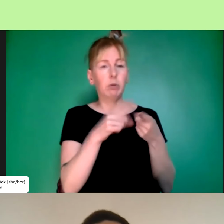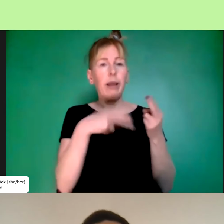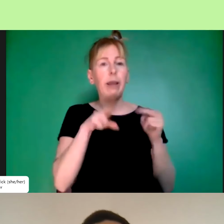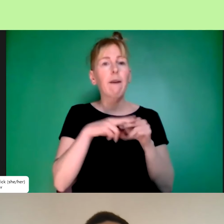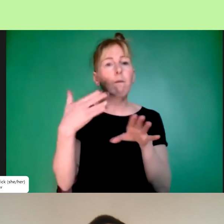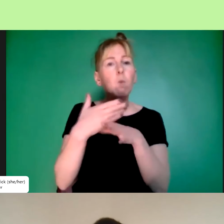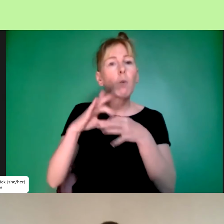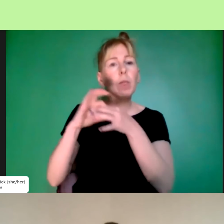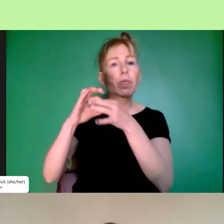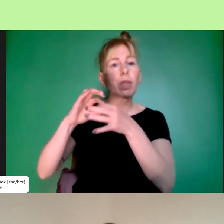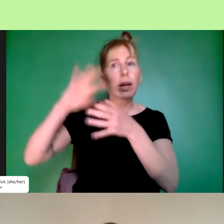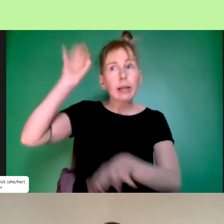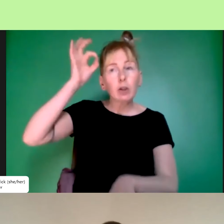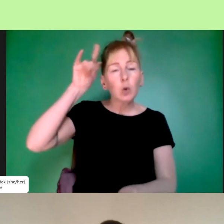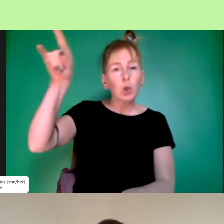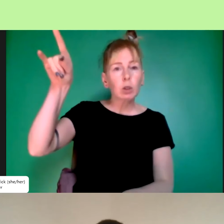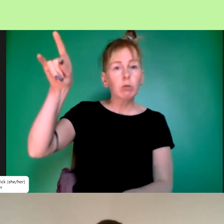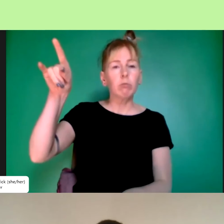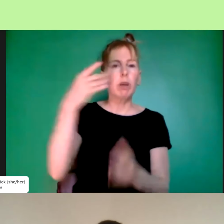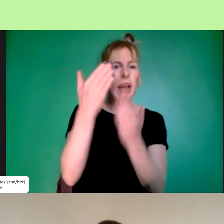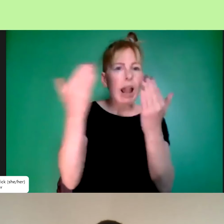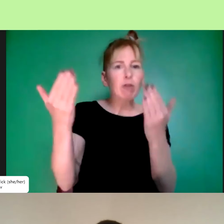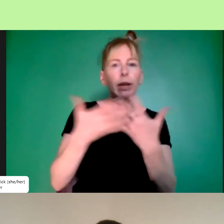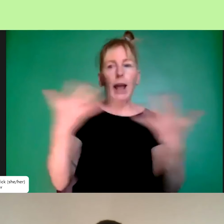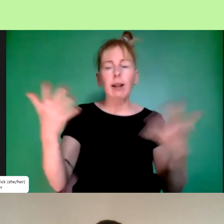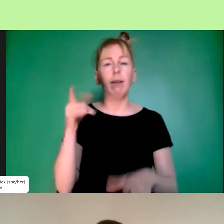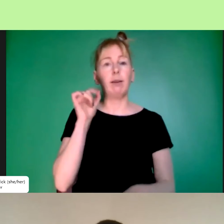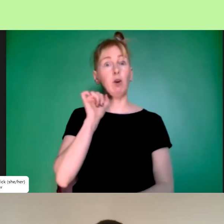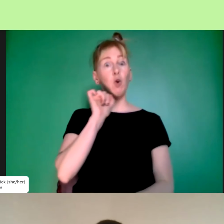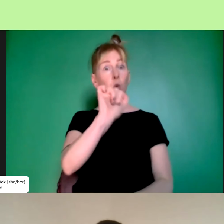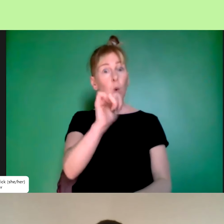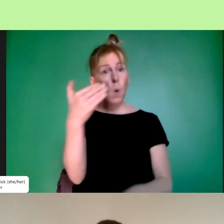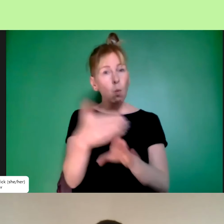they want to do anything, after you've engaged with them, they have to come back to